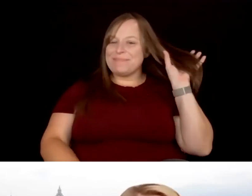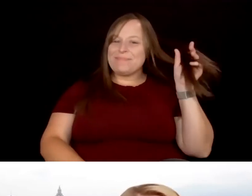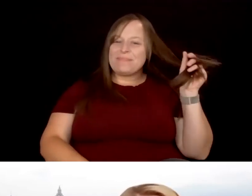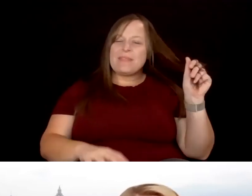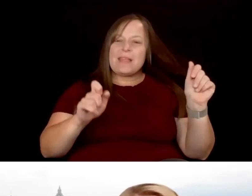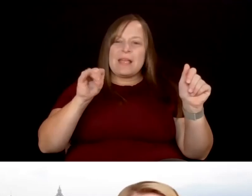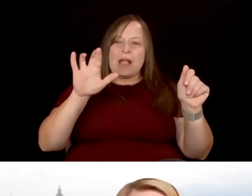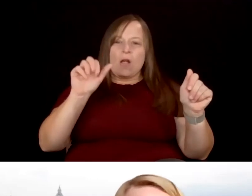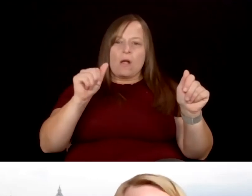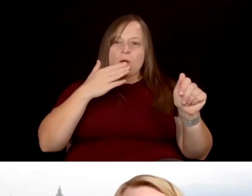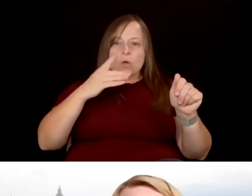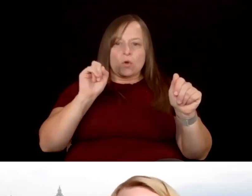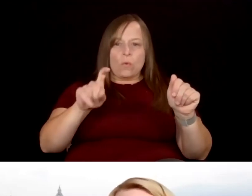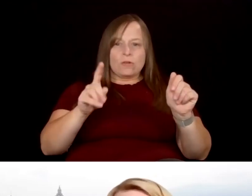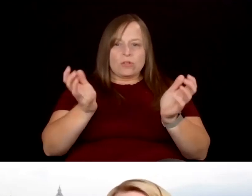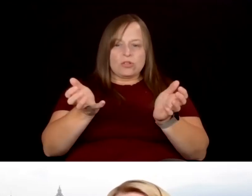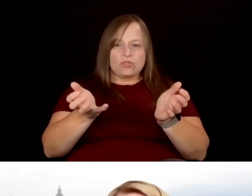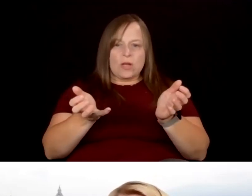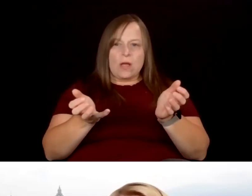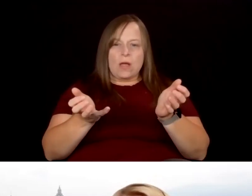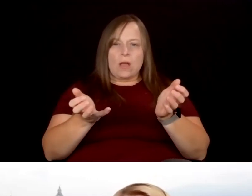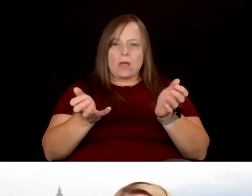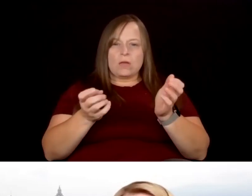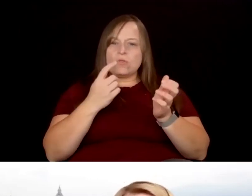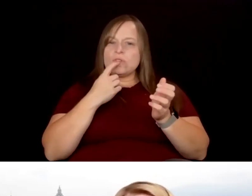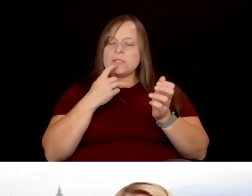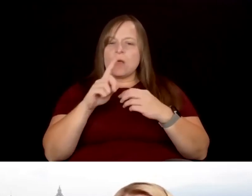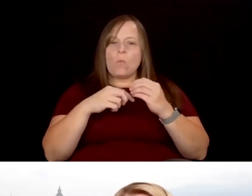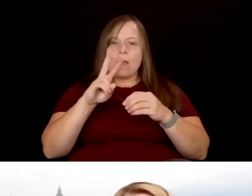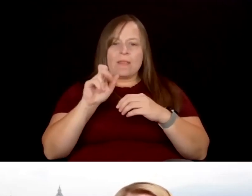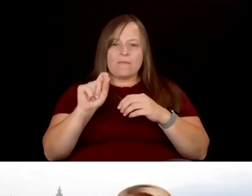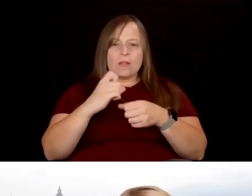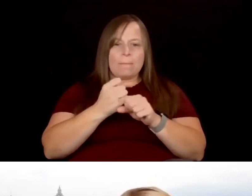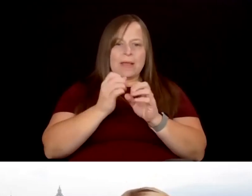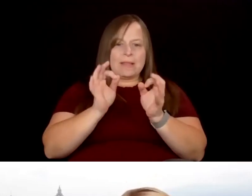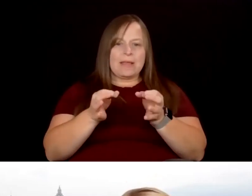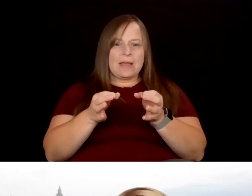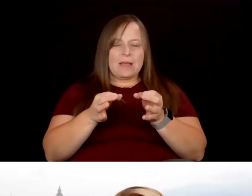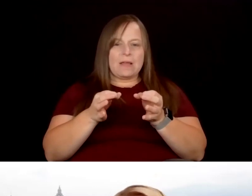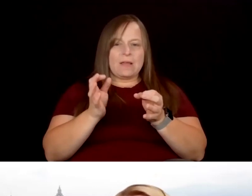Erica asked a really good question in the chat. She said, "When the vets are making their cases, "such as via the clinic, do they feel heard